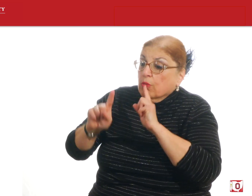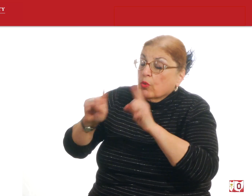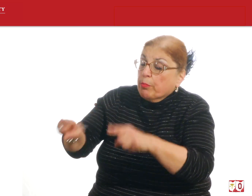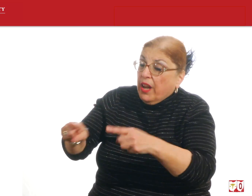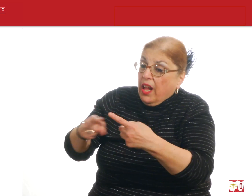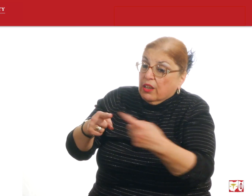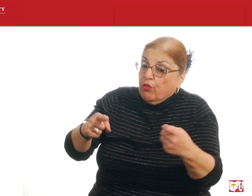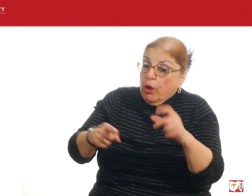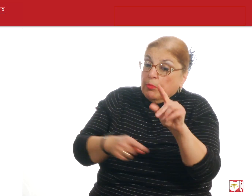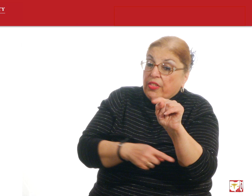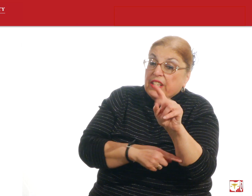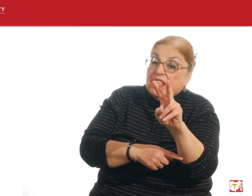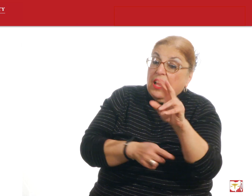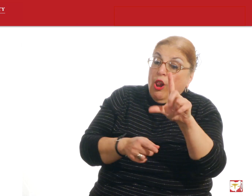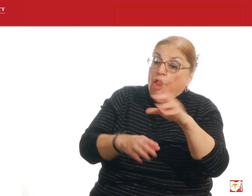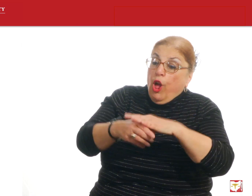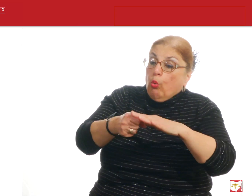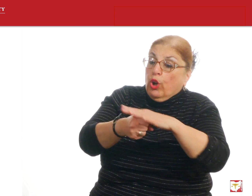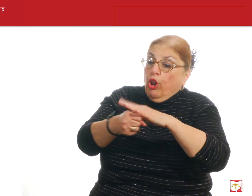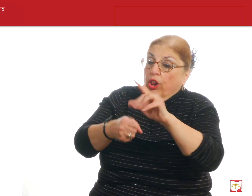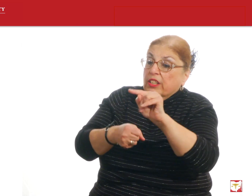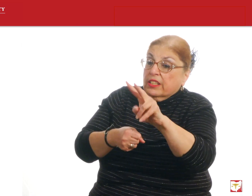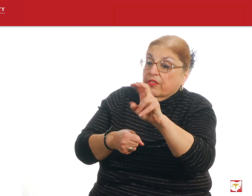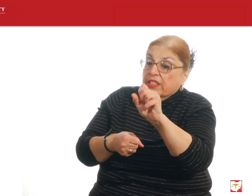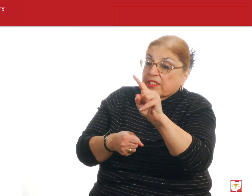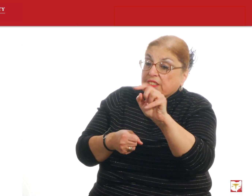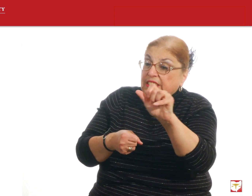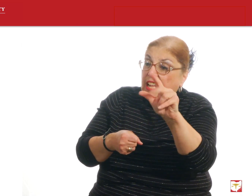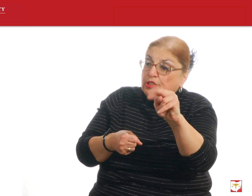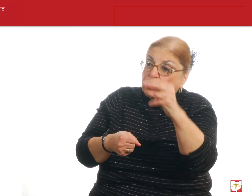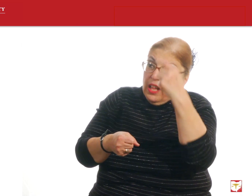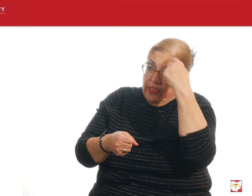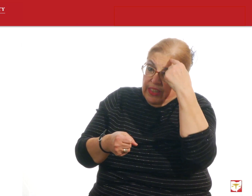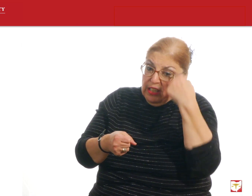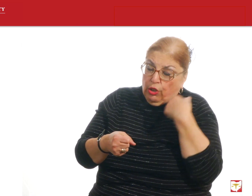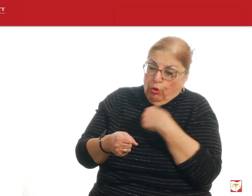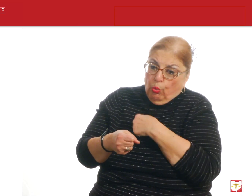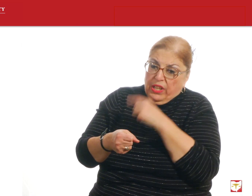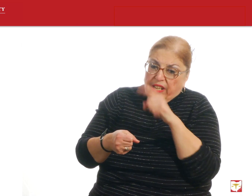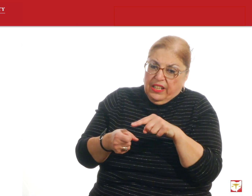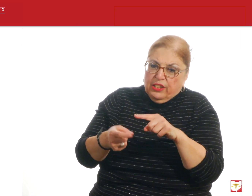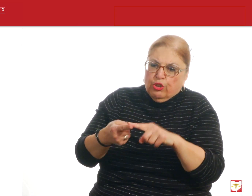but I never received a call back from my local television station.